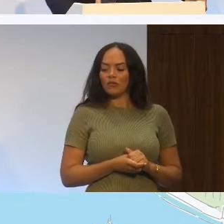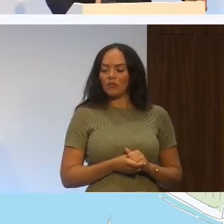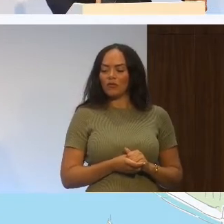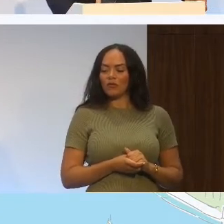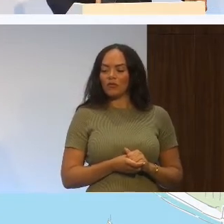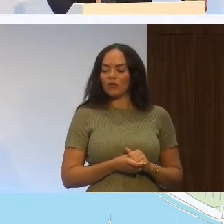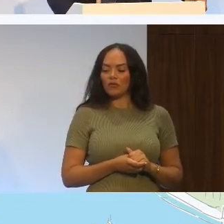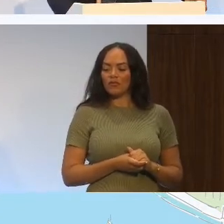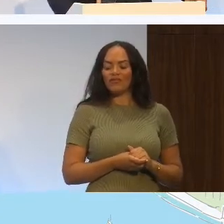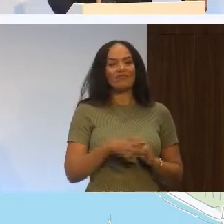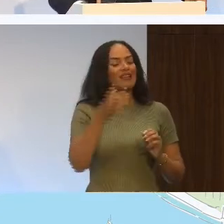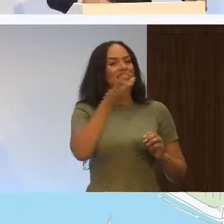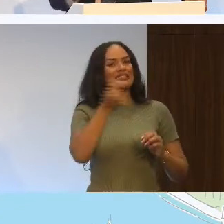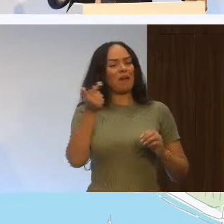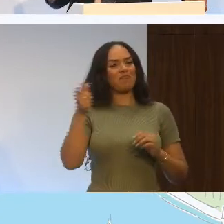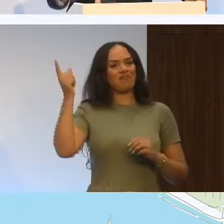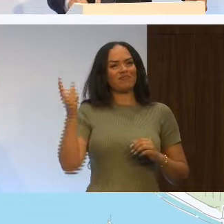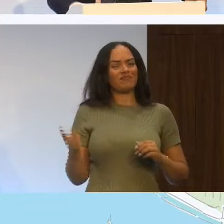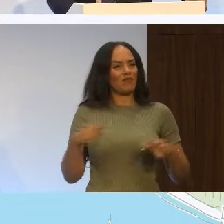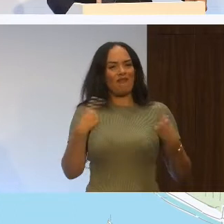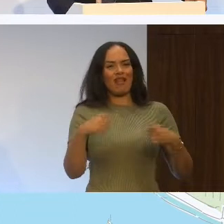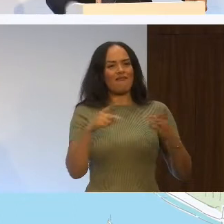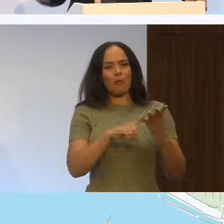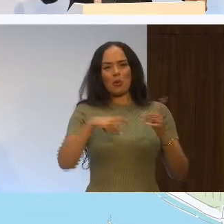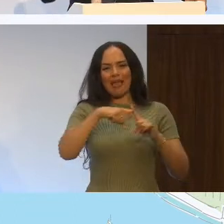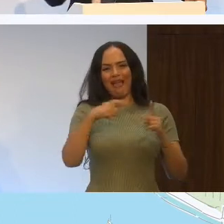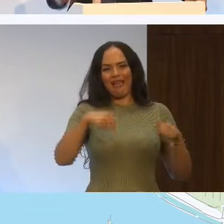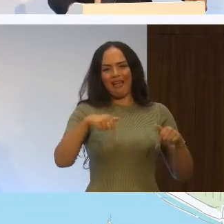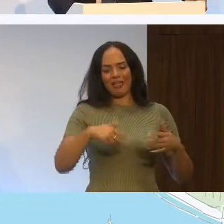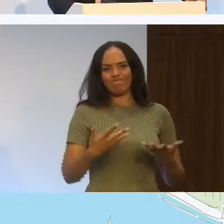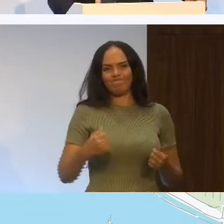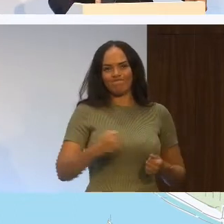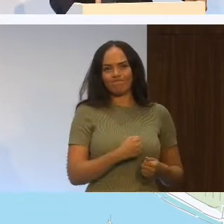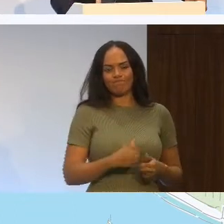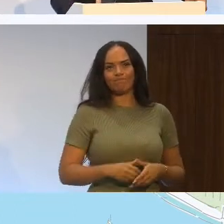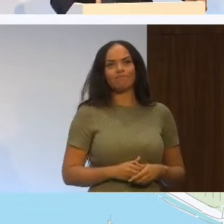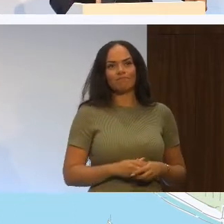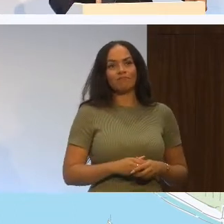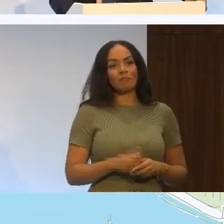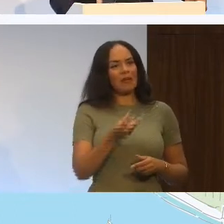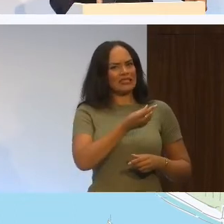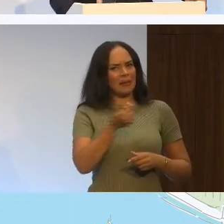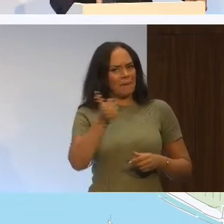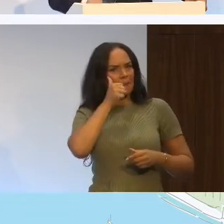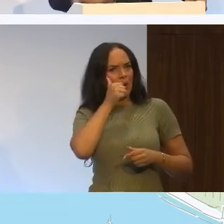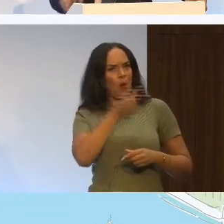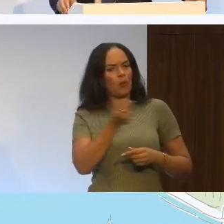but it's not available in the UK except for a few sites. But the rest are you. You could be familiar with acute